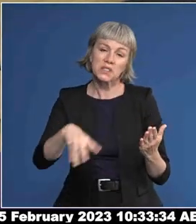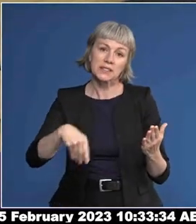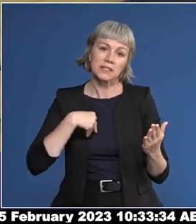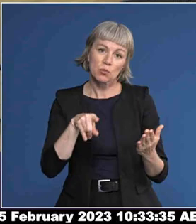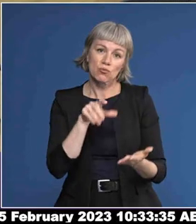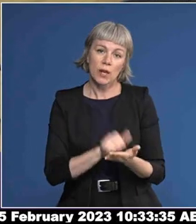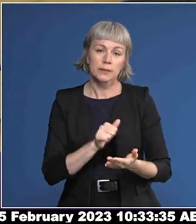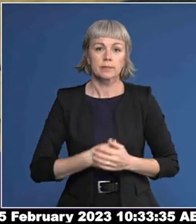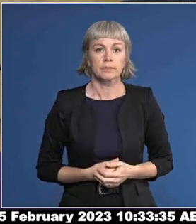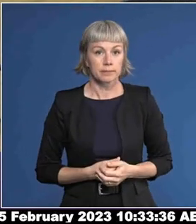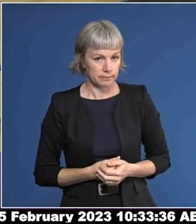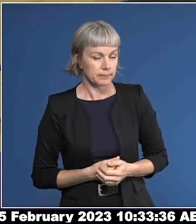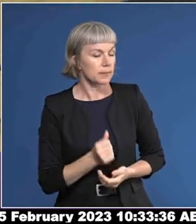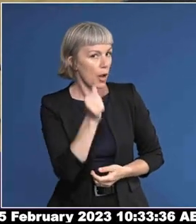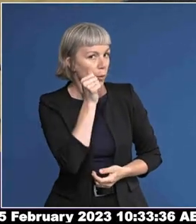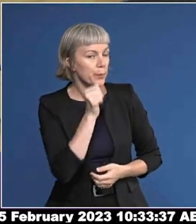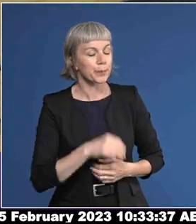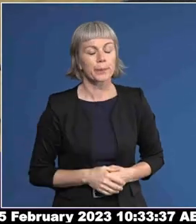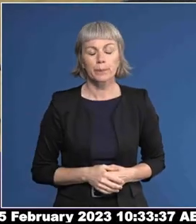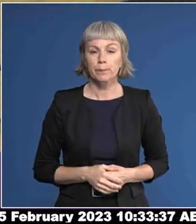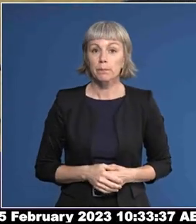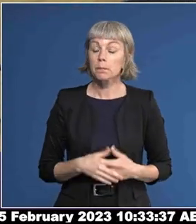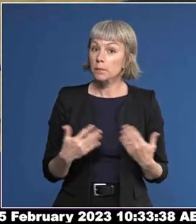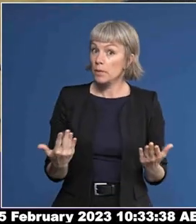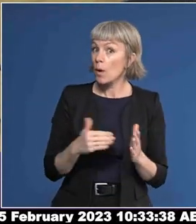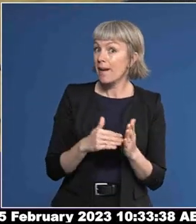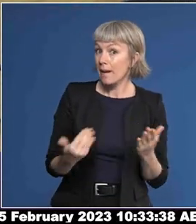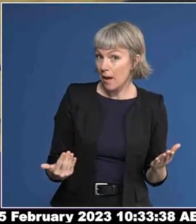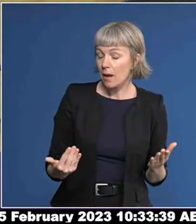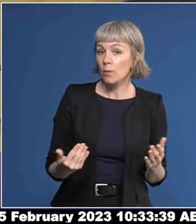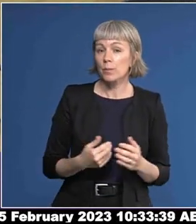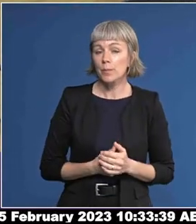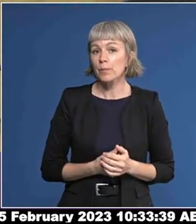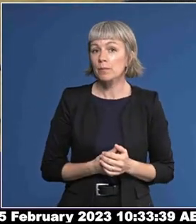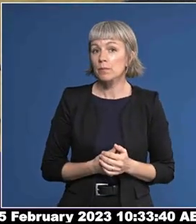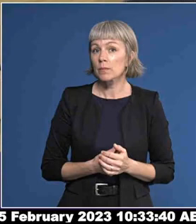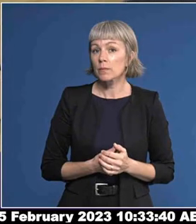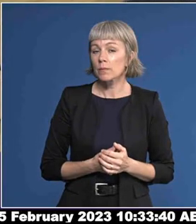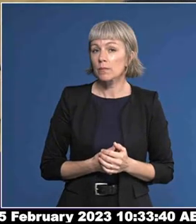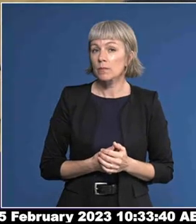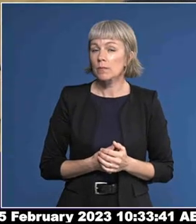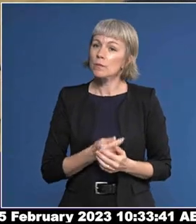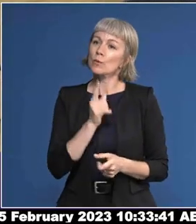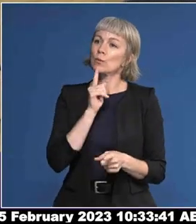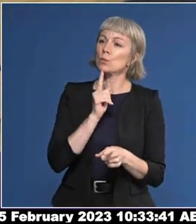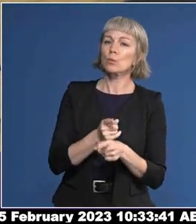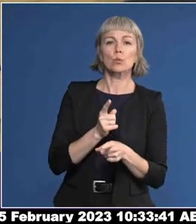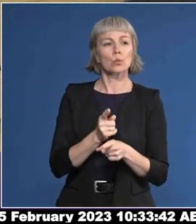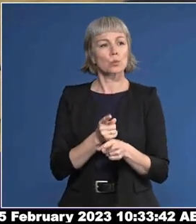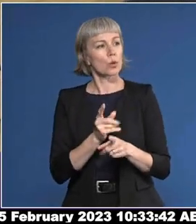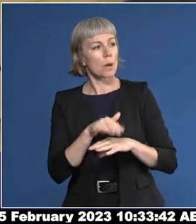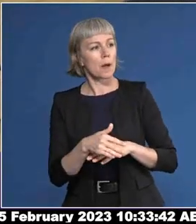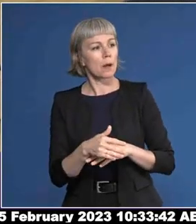So would you accept that when we focus on the importance of training, that the